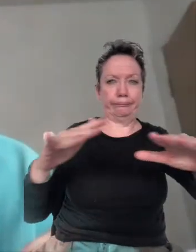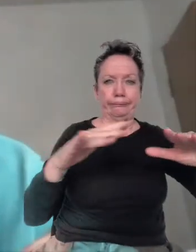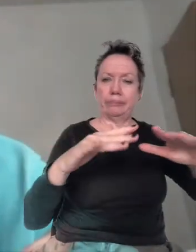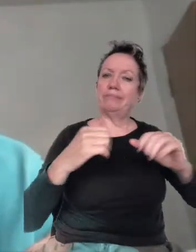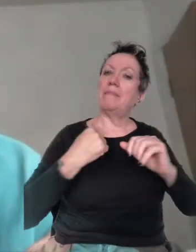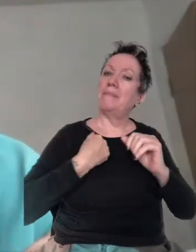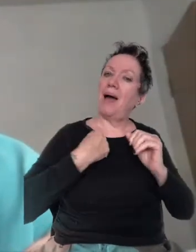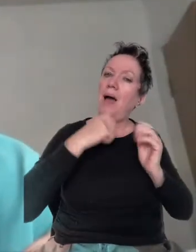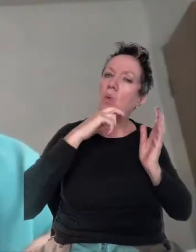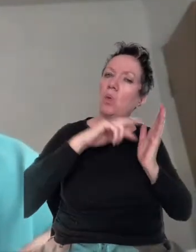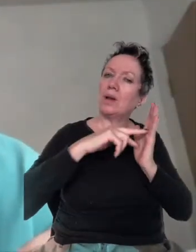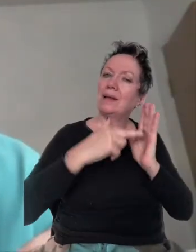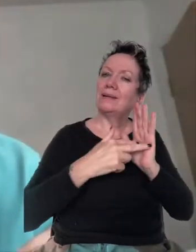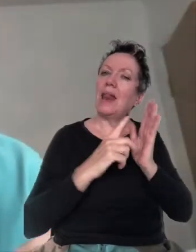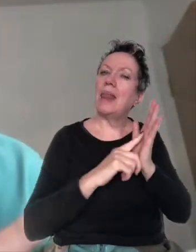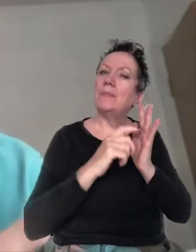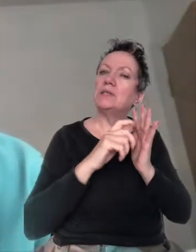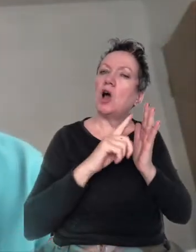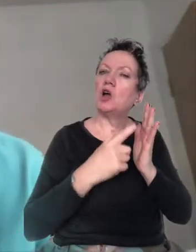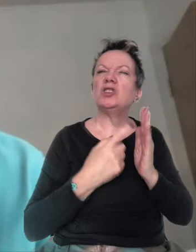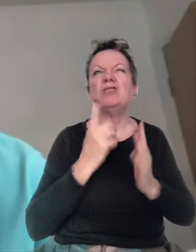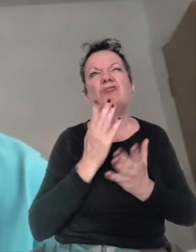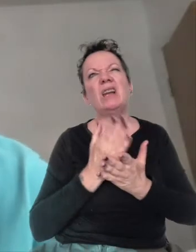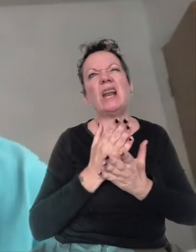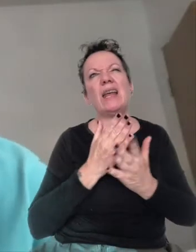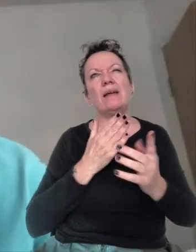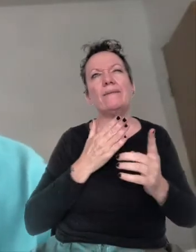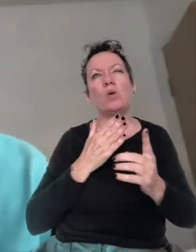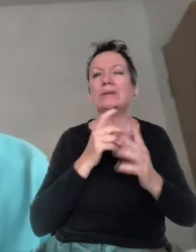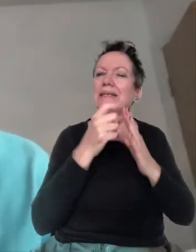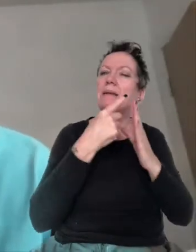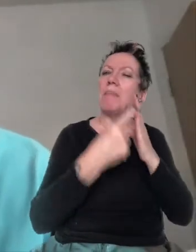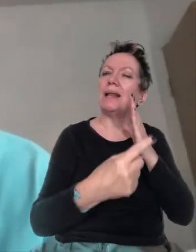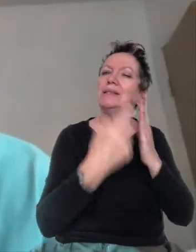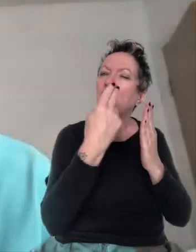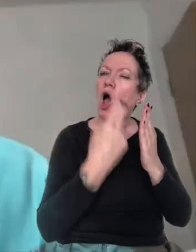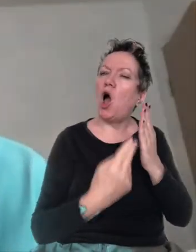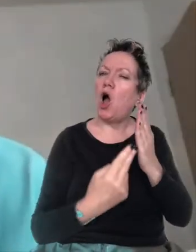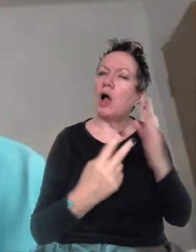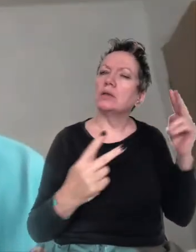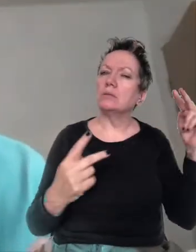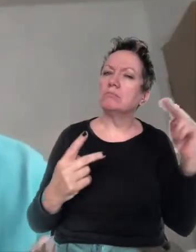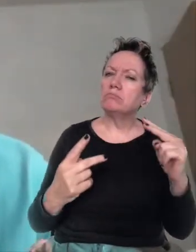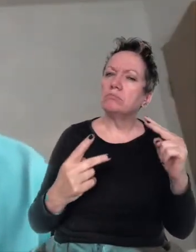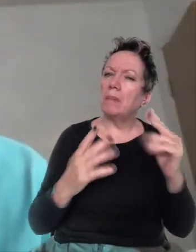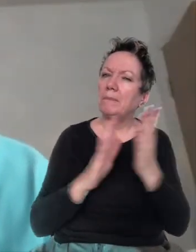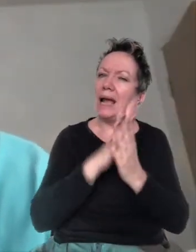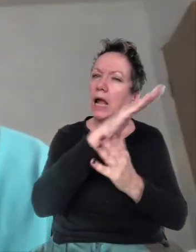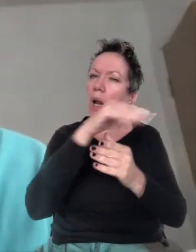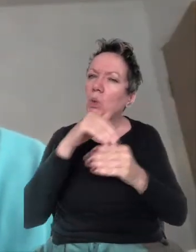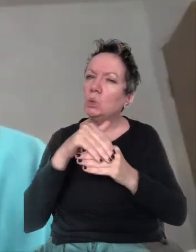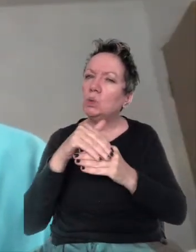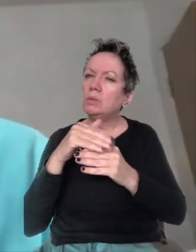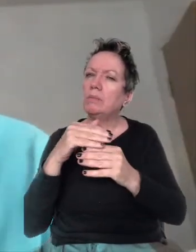look at it largely from a disability arts from, from kind of including people with learning disabilities.